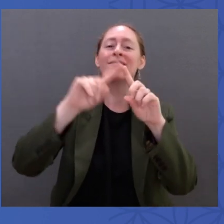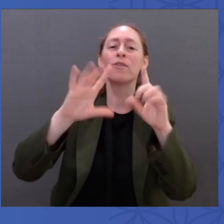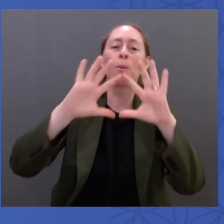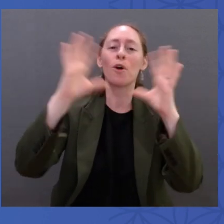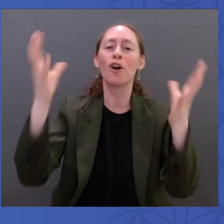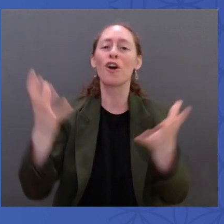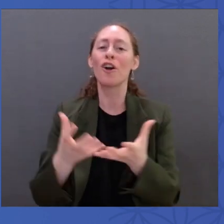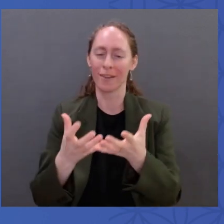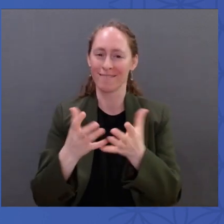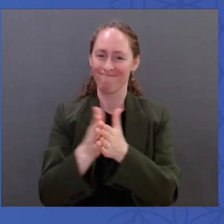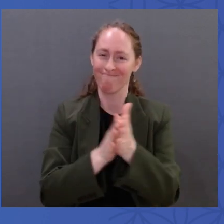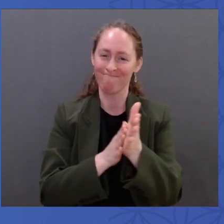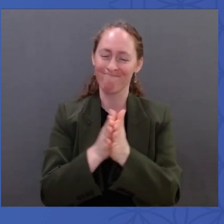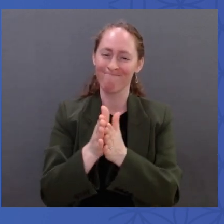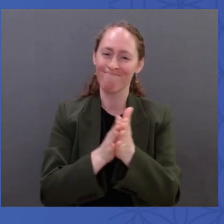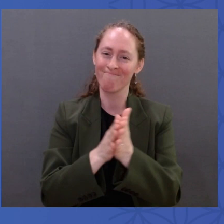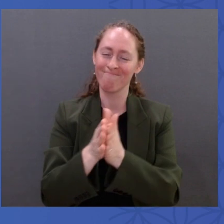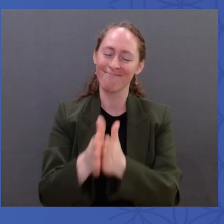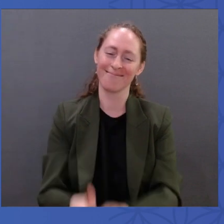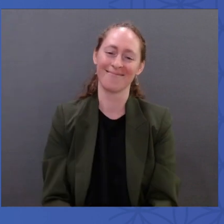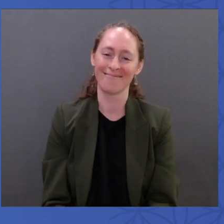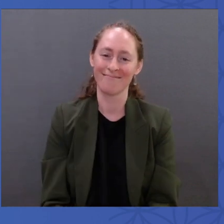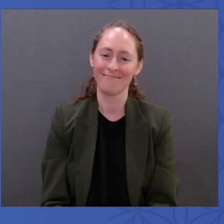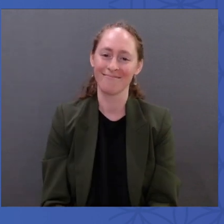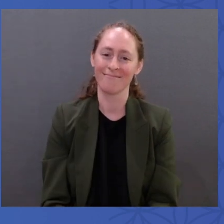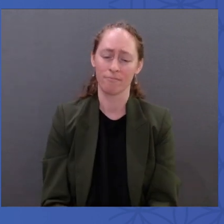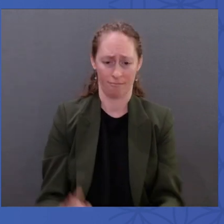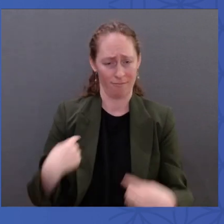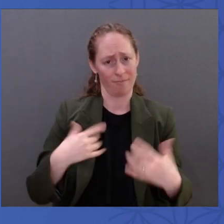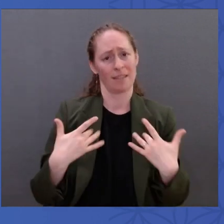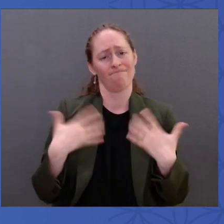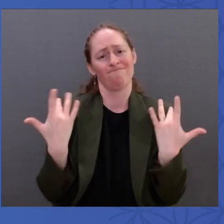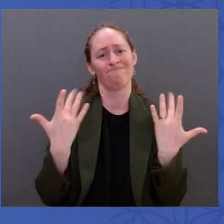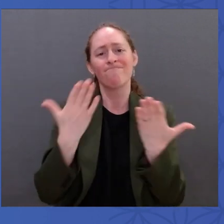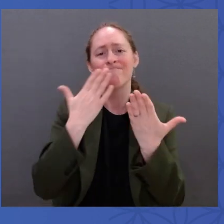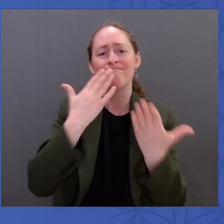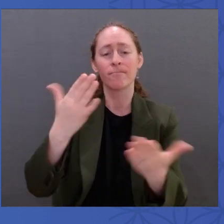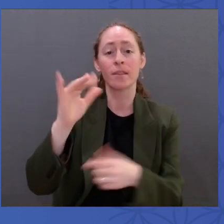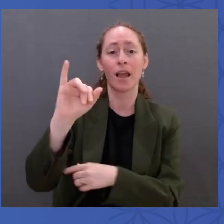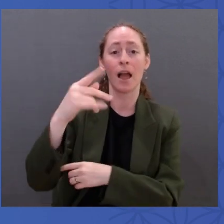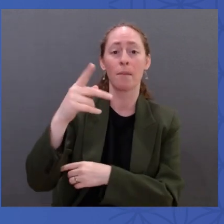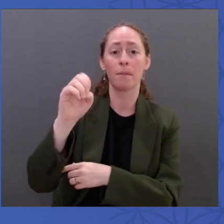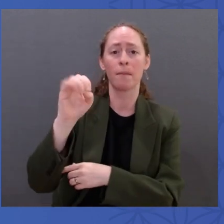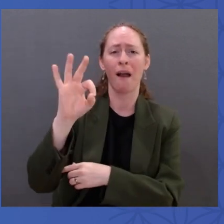as a strong signal of US investment and the economic future of our wider home region.